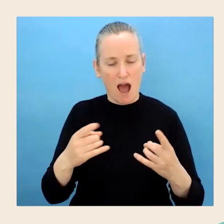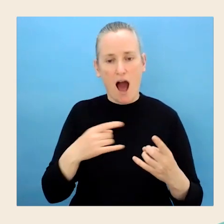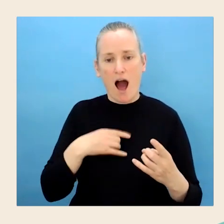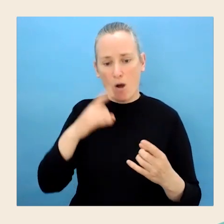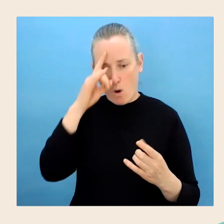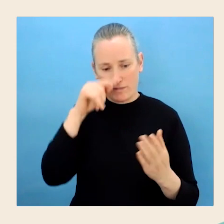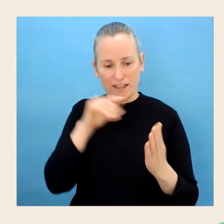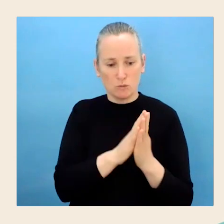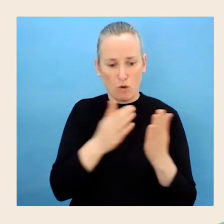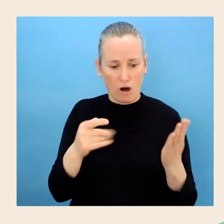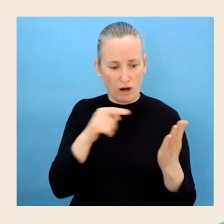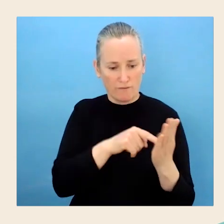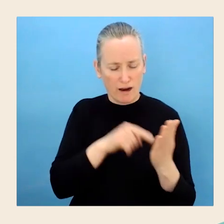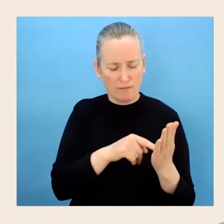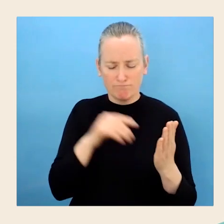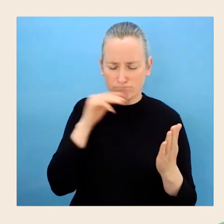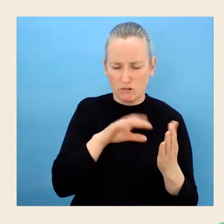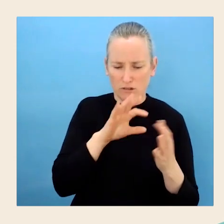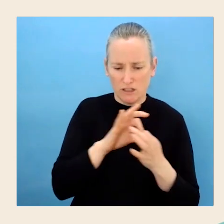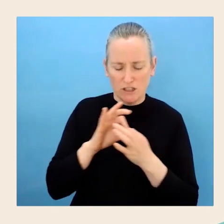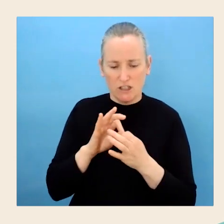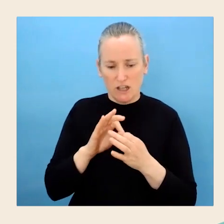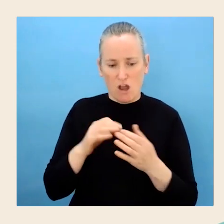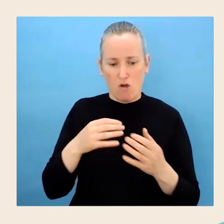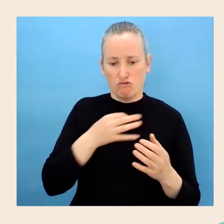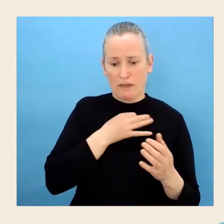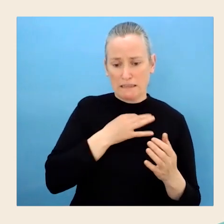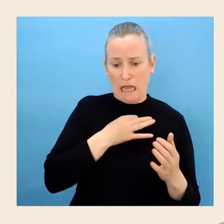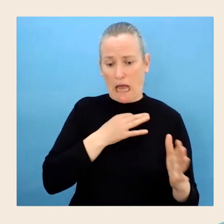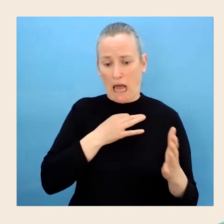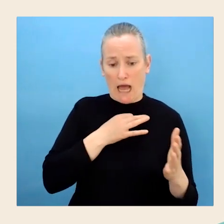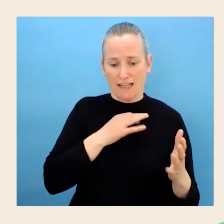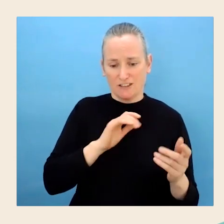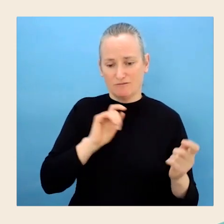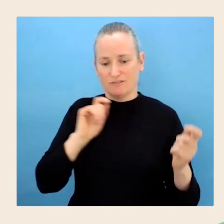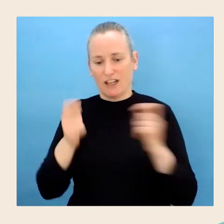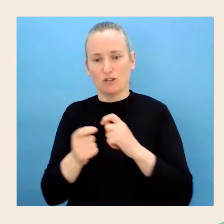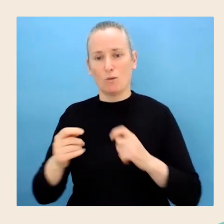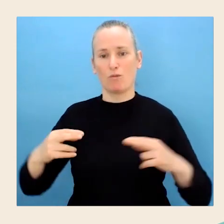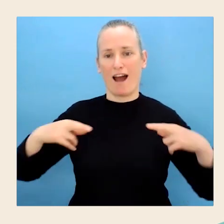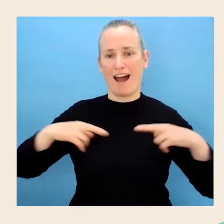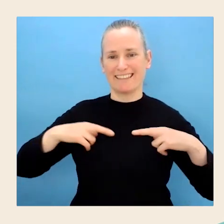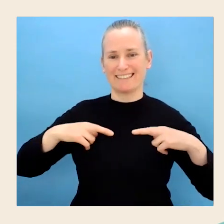over in favour of pride. And I would encourage everybody to read it.